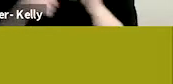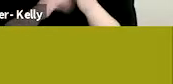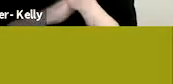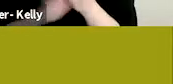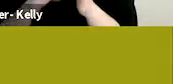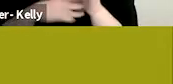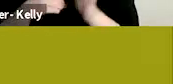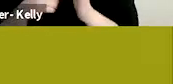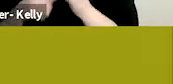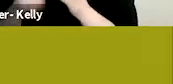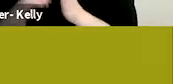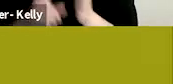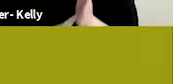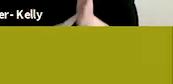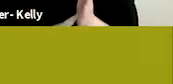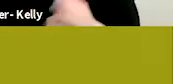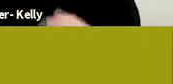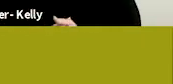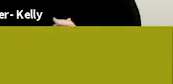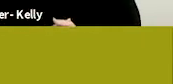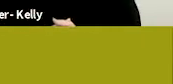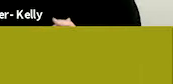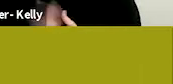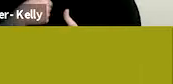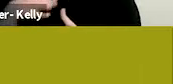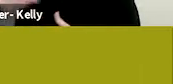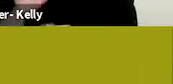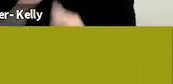and really excited to – I haven’t actually met Lynsey yet, so lovely to meet you.